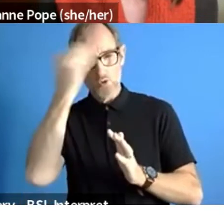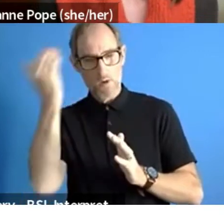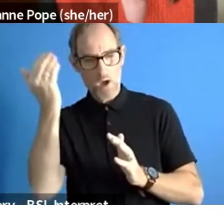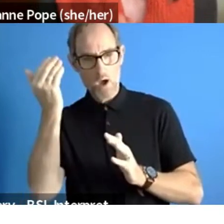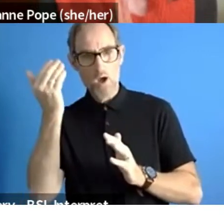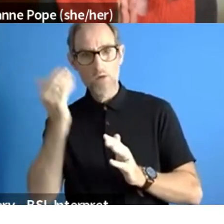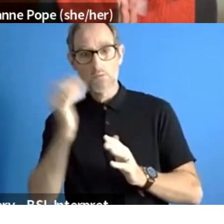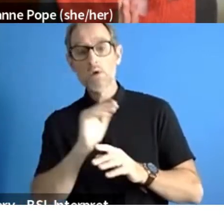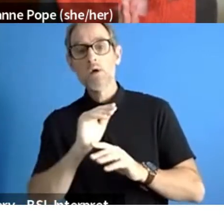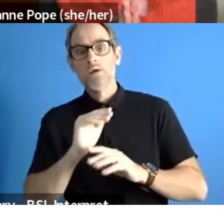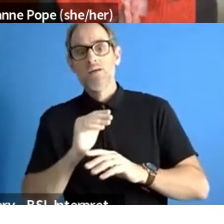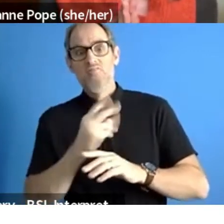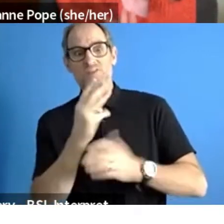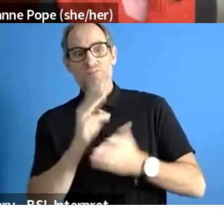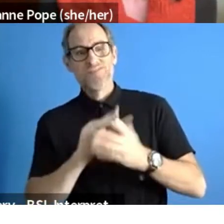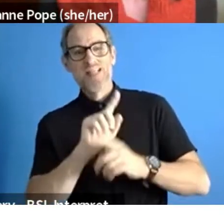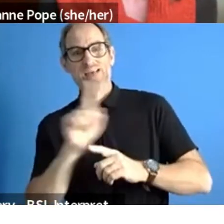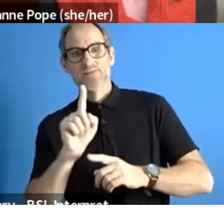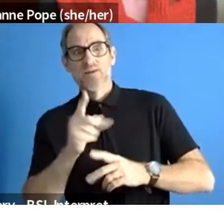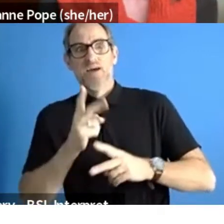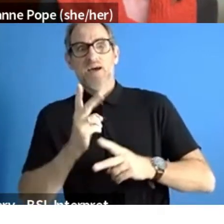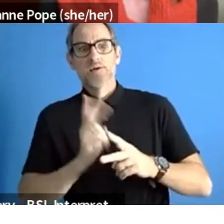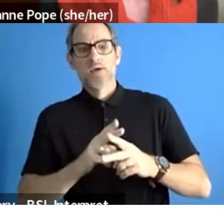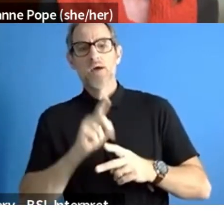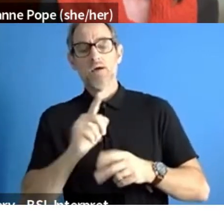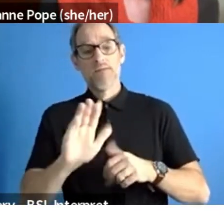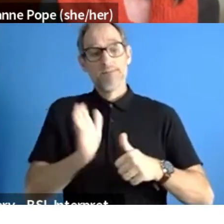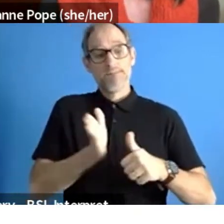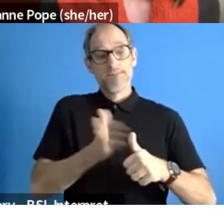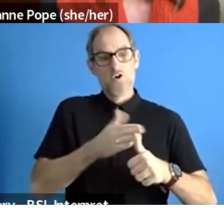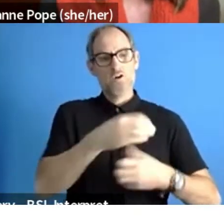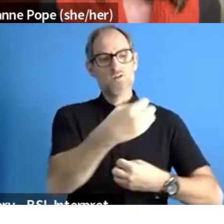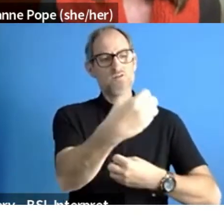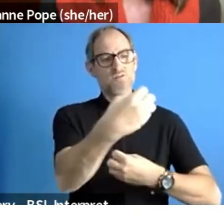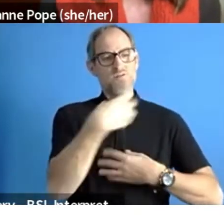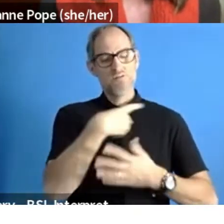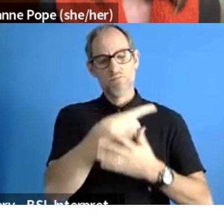respondents rated Casebook a 5 out of 10 while using assistive technologies